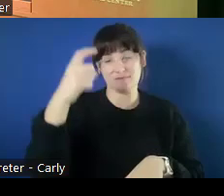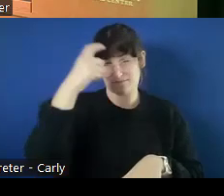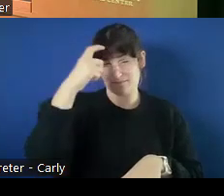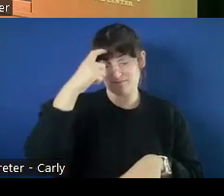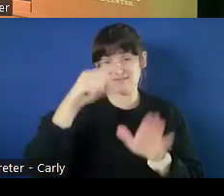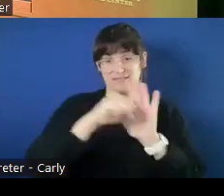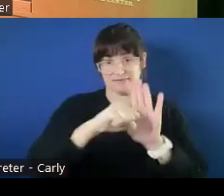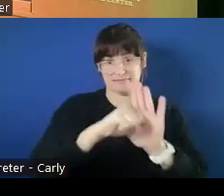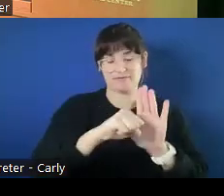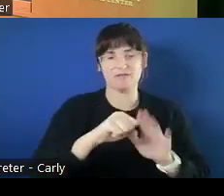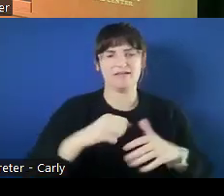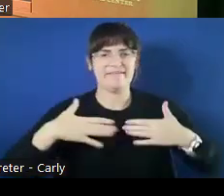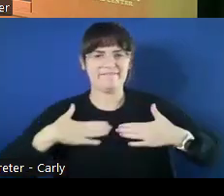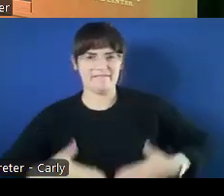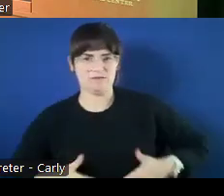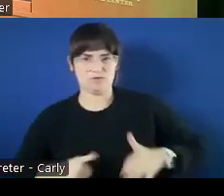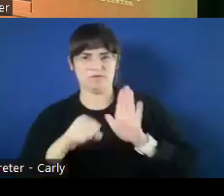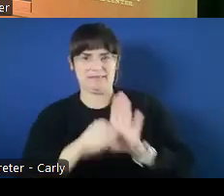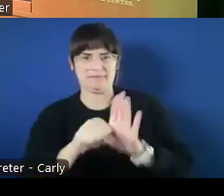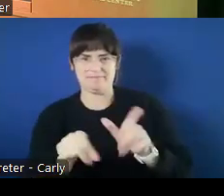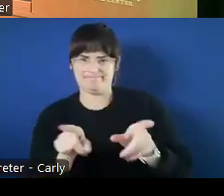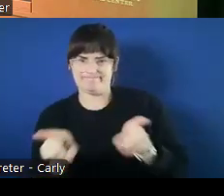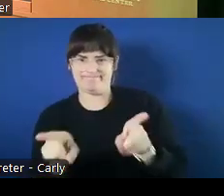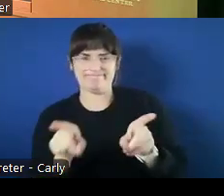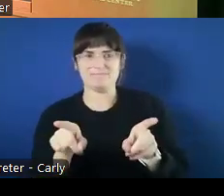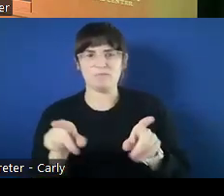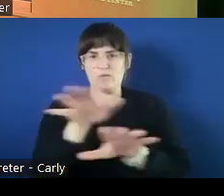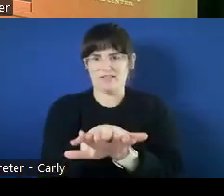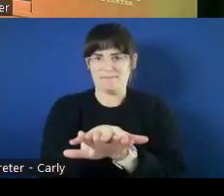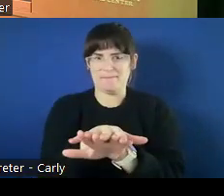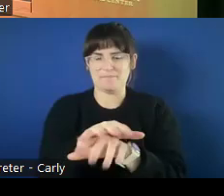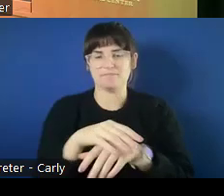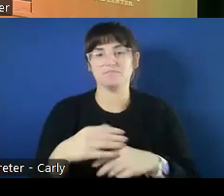uh and the physical symptoms that go along with heart disease so just as an example these are the